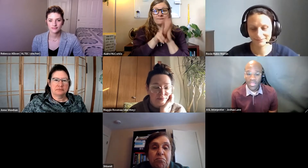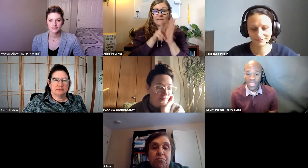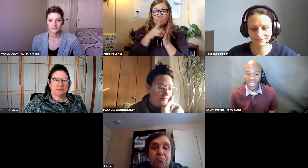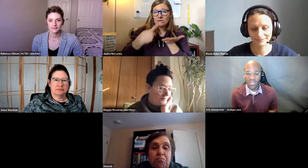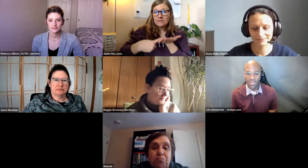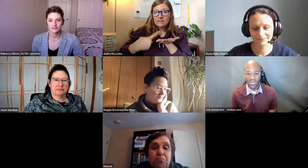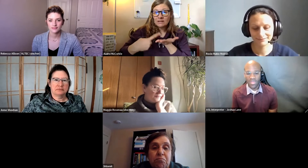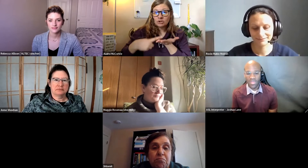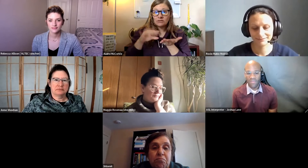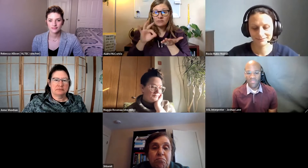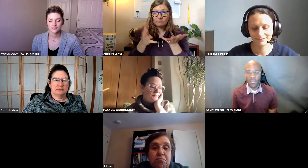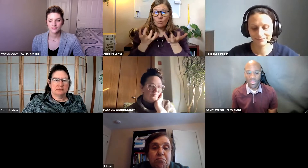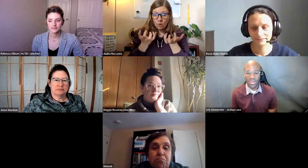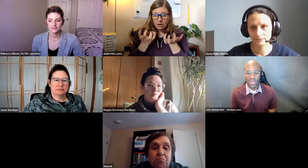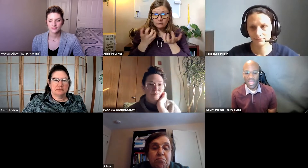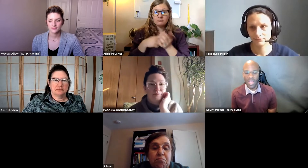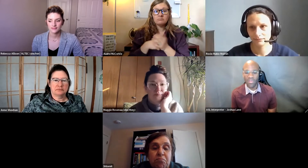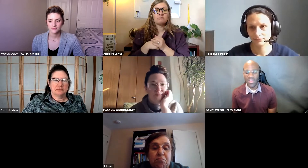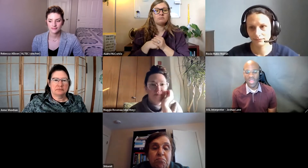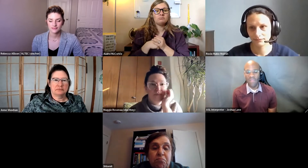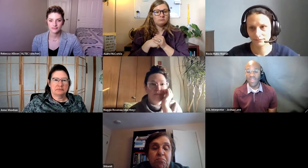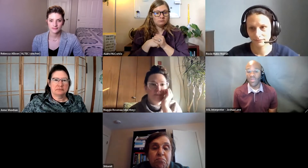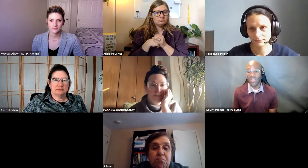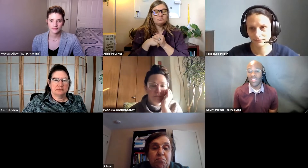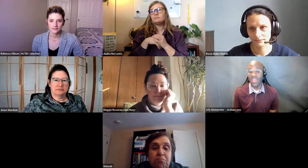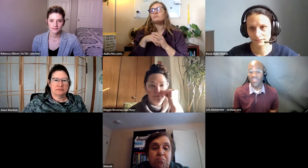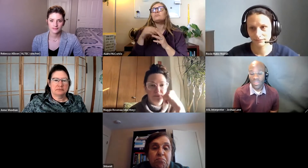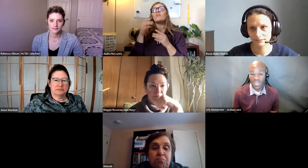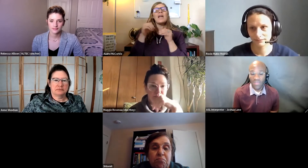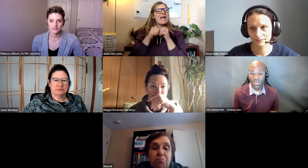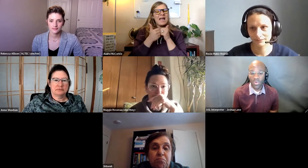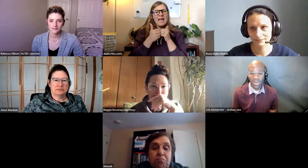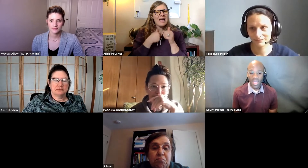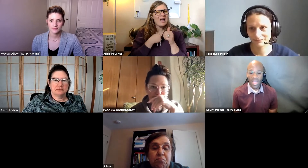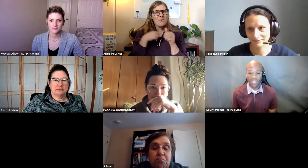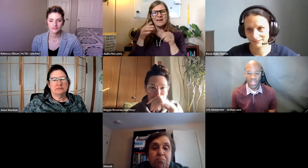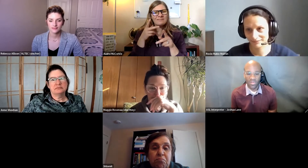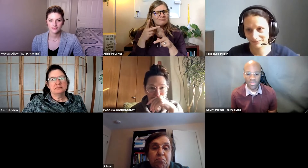they can use the Flipgrid. They also can have a video discussion if you want as faculty.